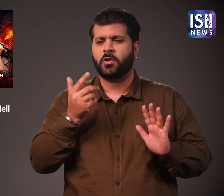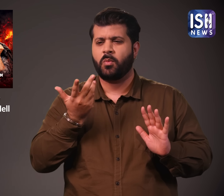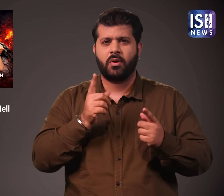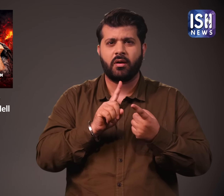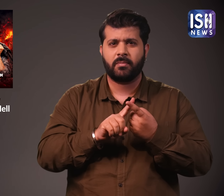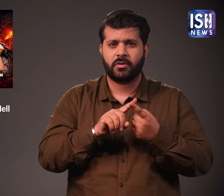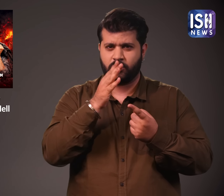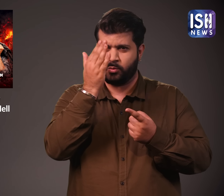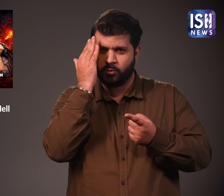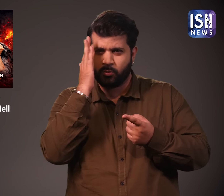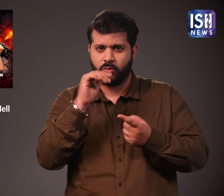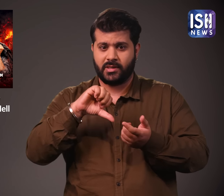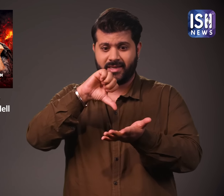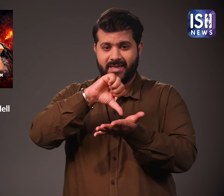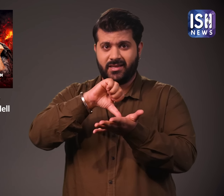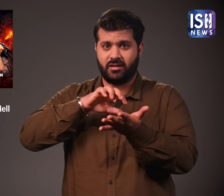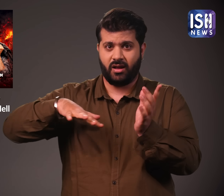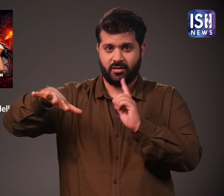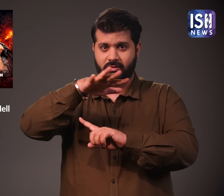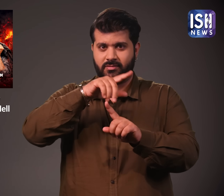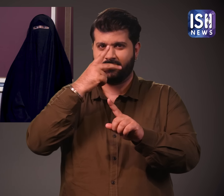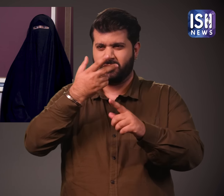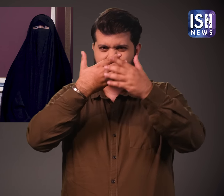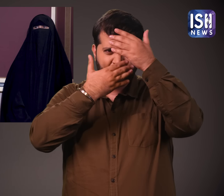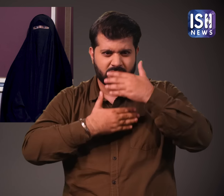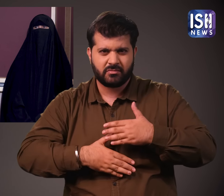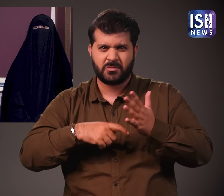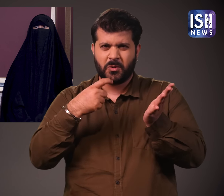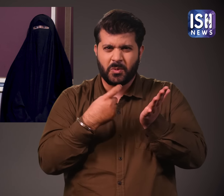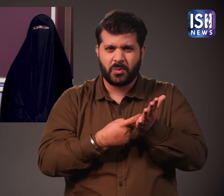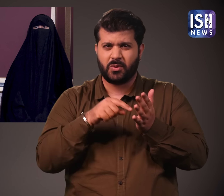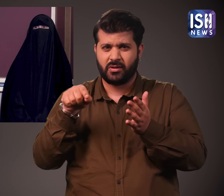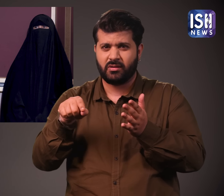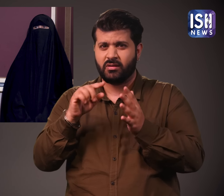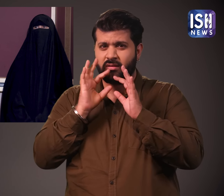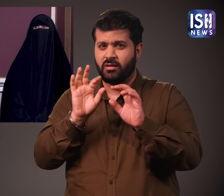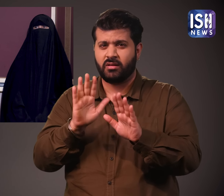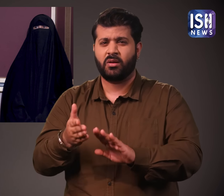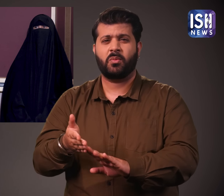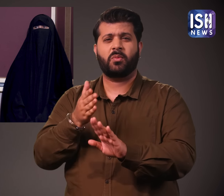This was because many strict rules were imposed on them, including the hijab, which earlier did not exist.